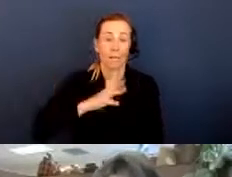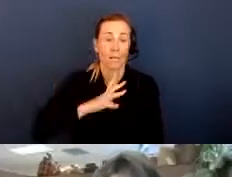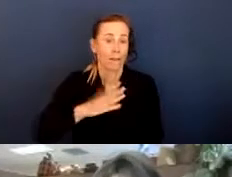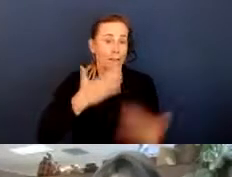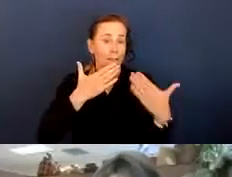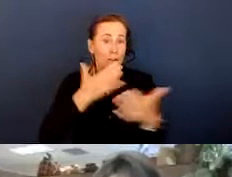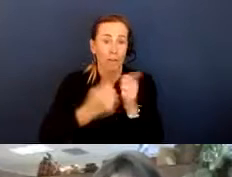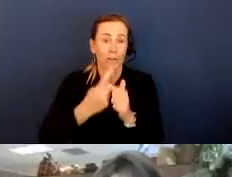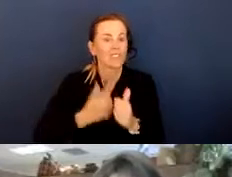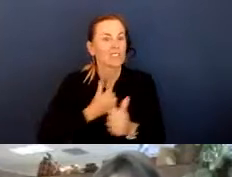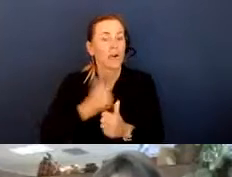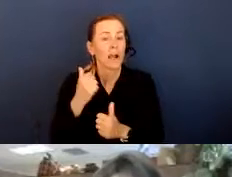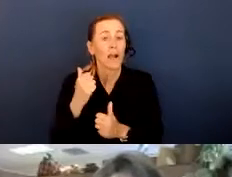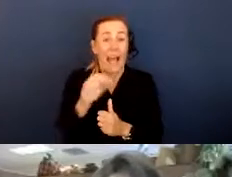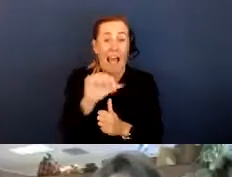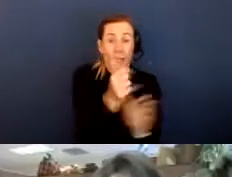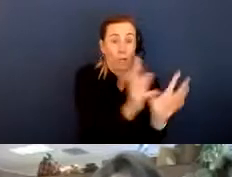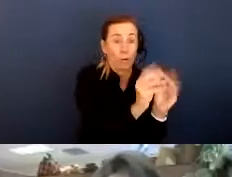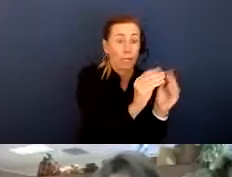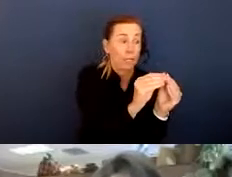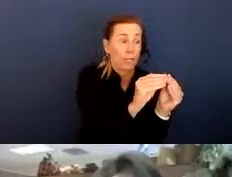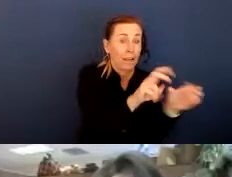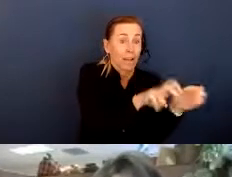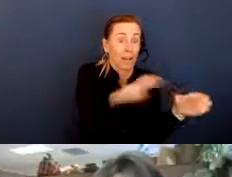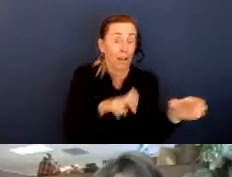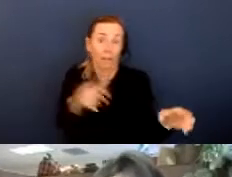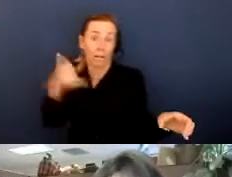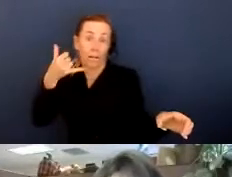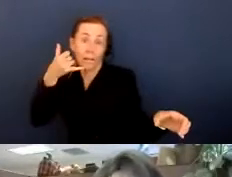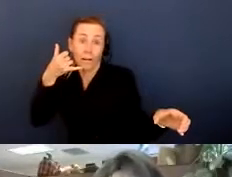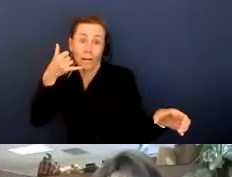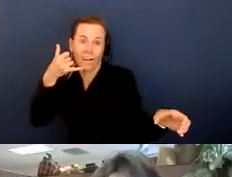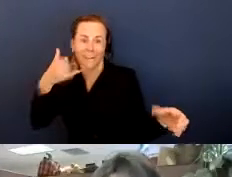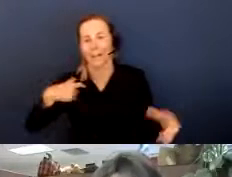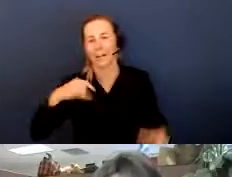Jabari: Okay. Thank you, everyone. I am sorry I have just stepped out of another meeting to participate in this one.